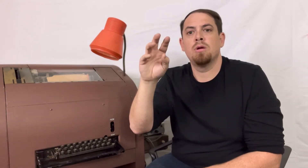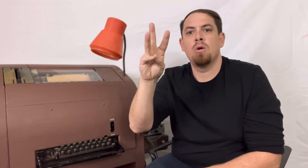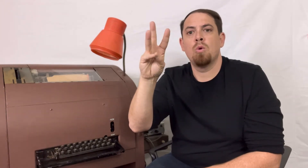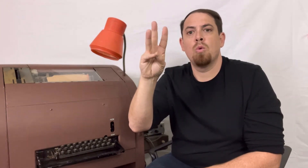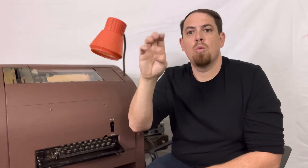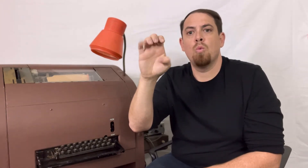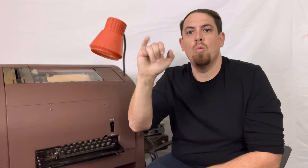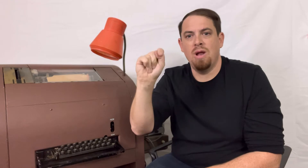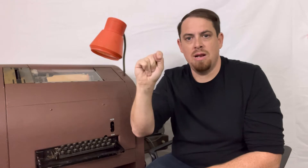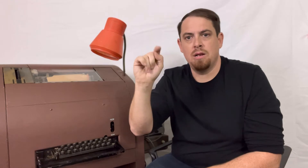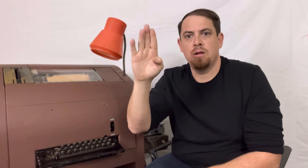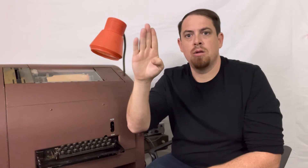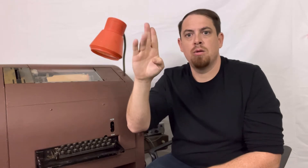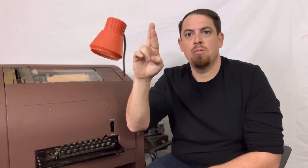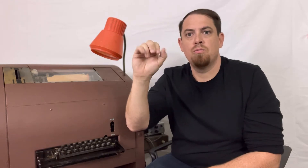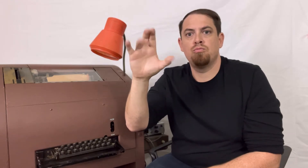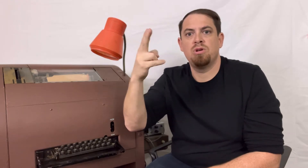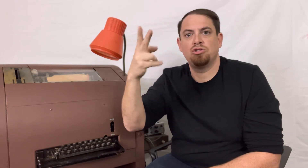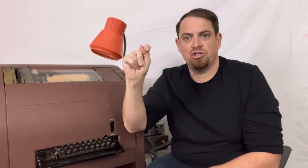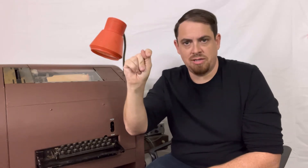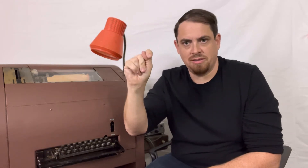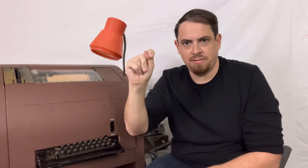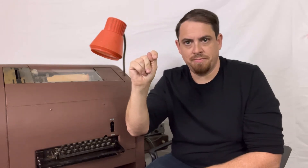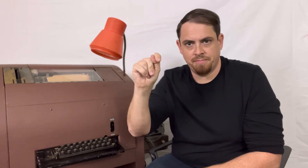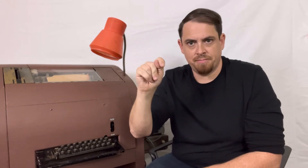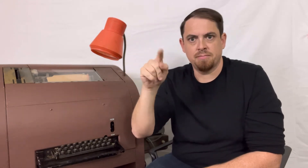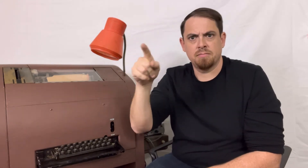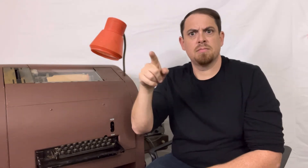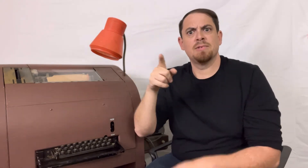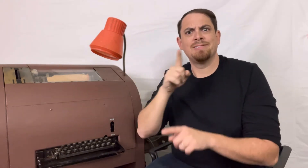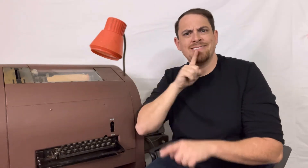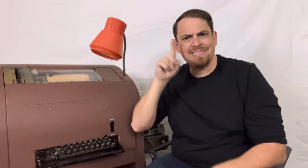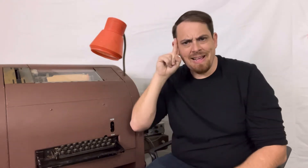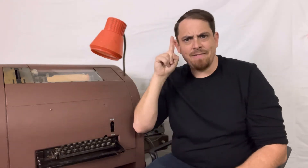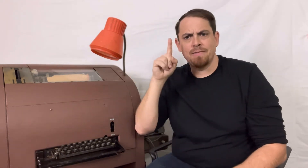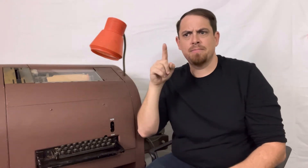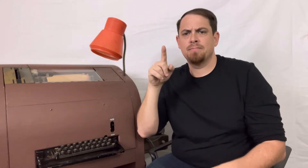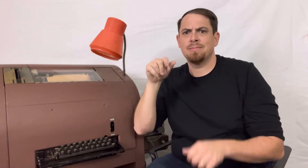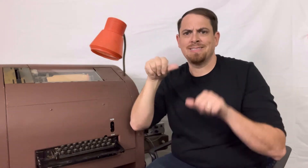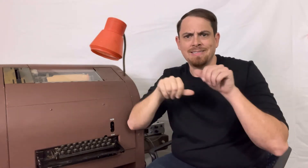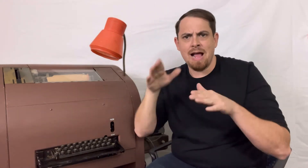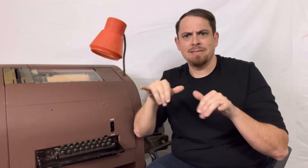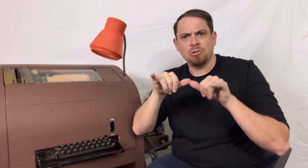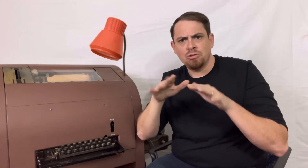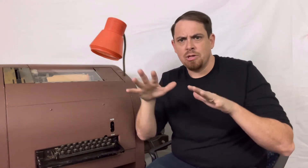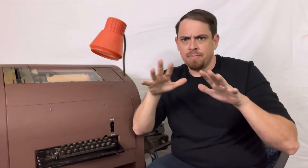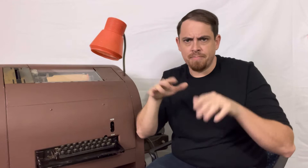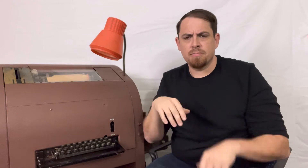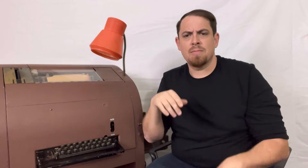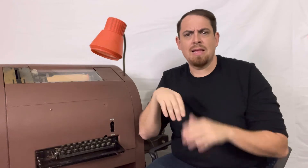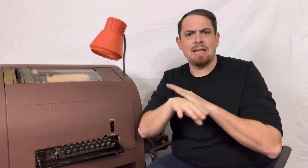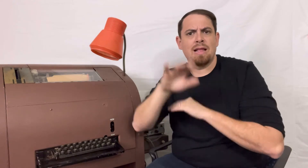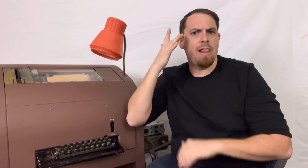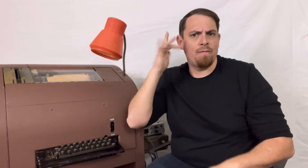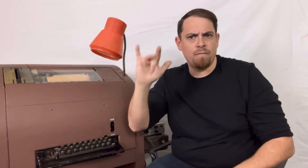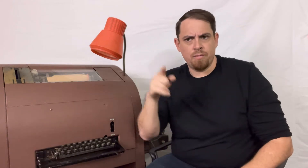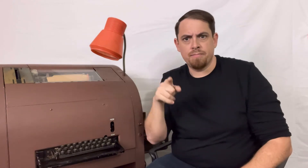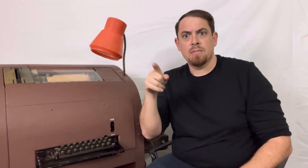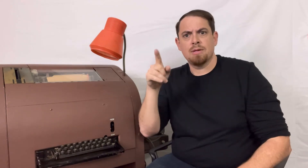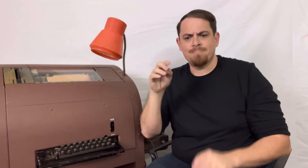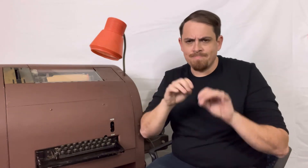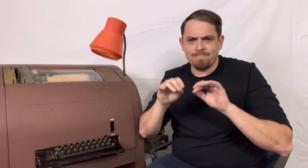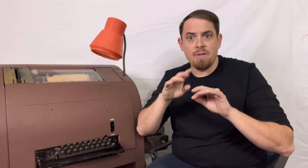known to everyone as Bob. He was a deaf scientist engineer, who lived in California. He successfully